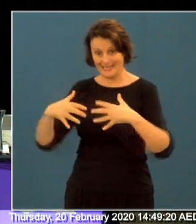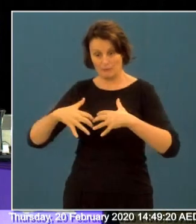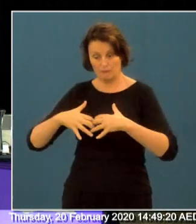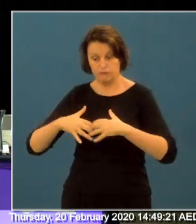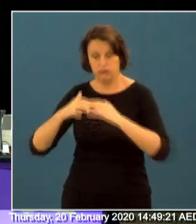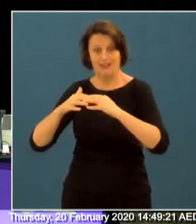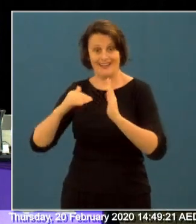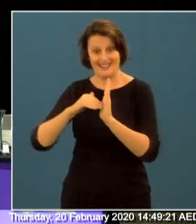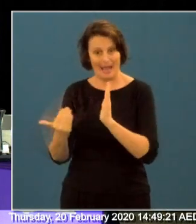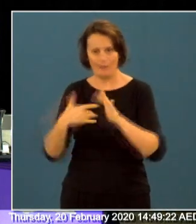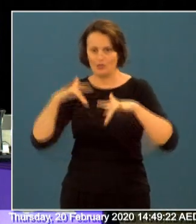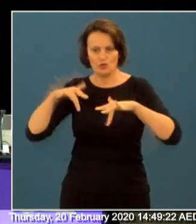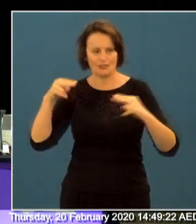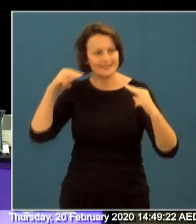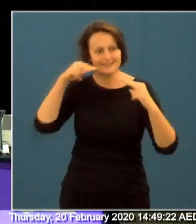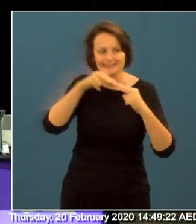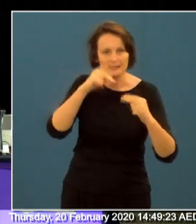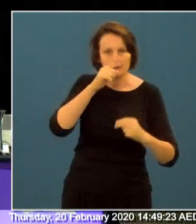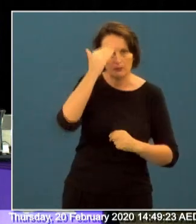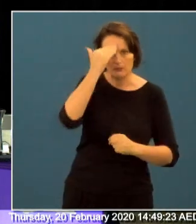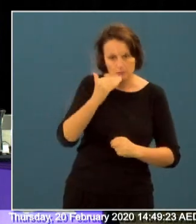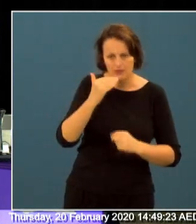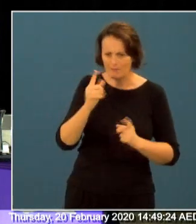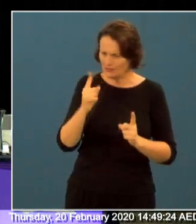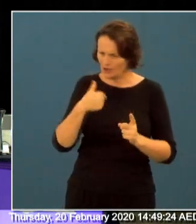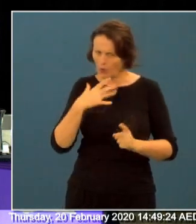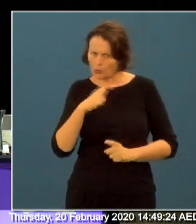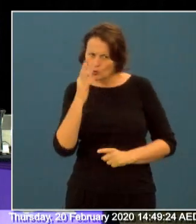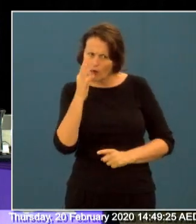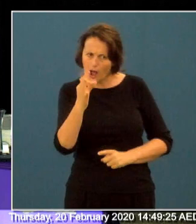What will be the basis of referrals to your group?